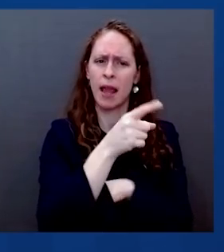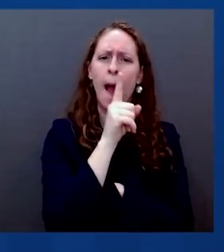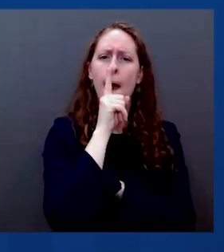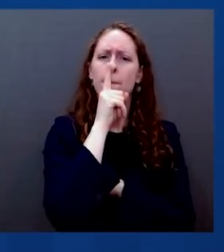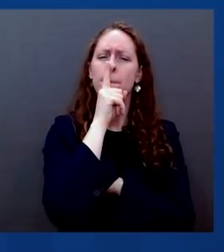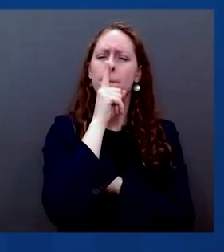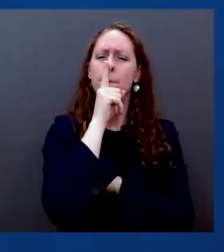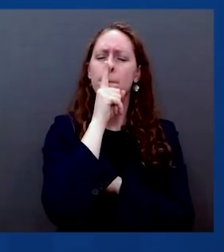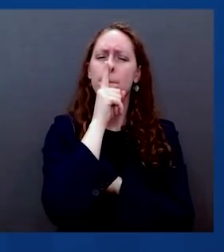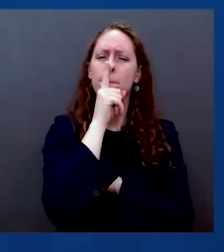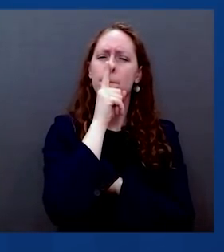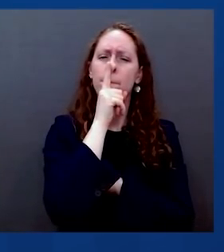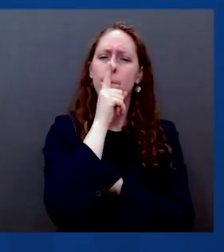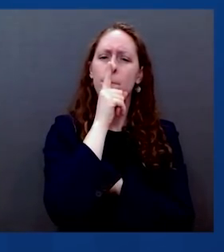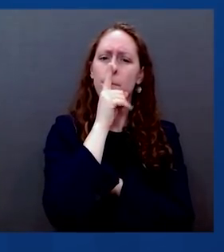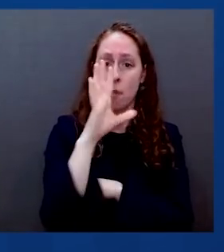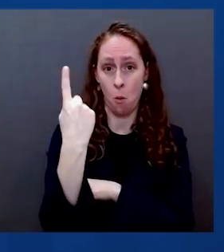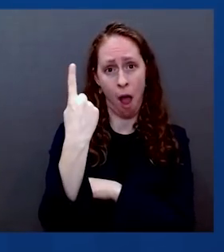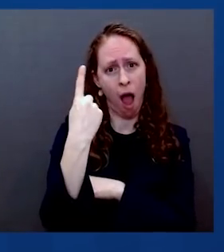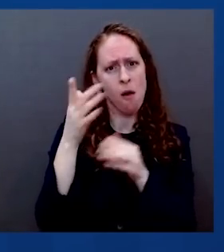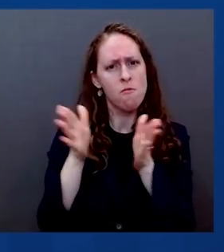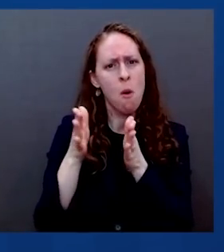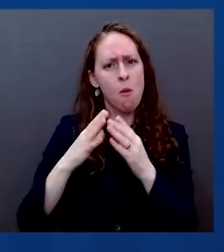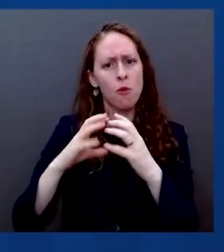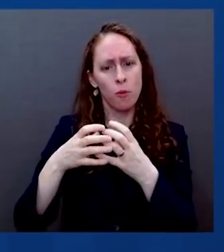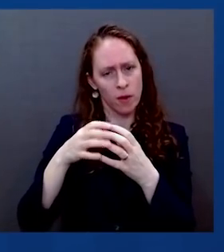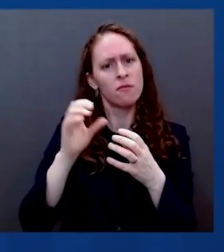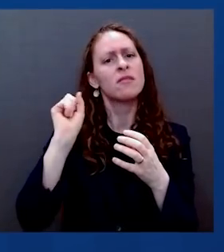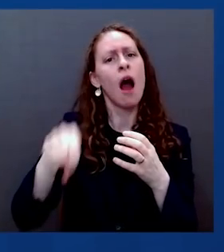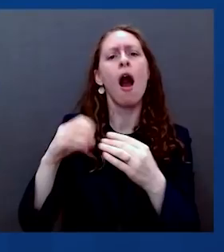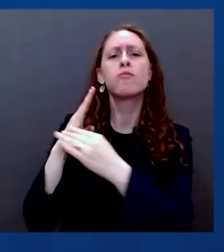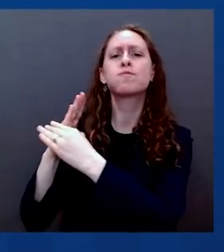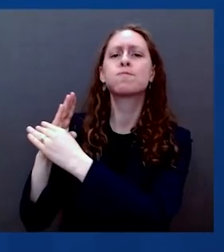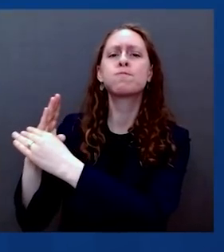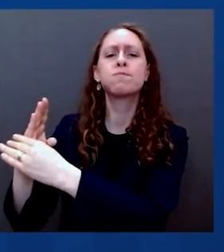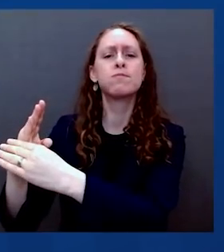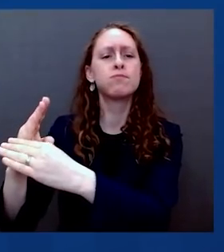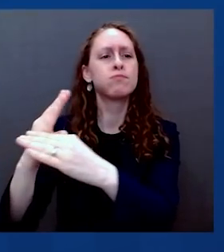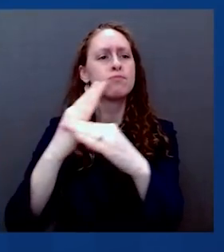The American people have waited long enough. The Senate must act.